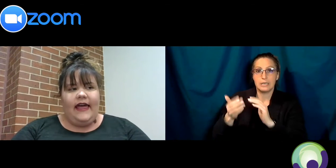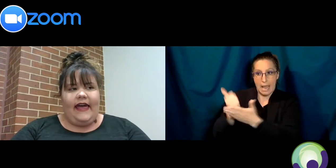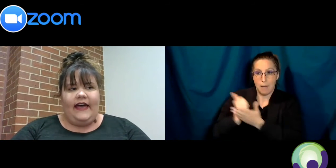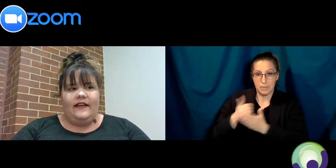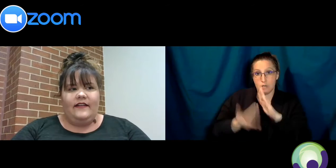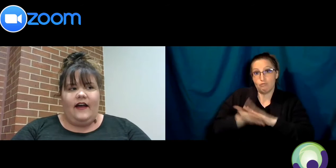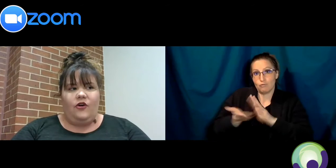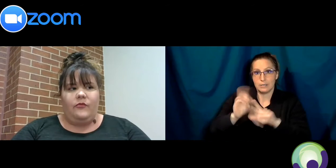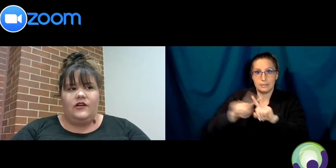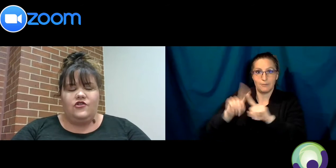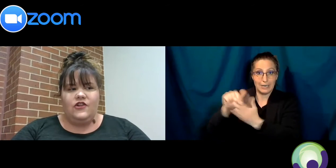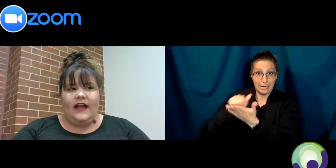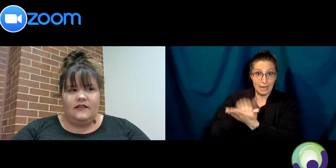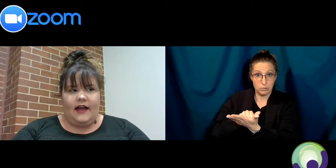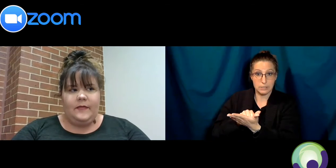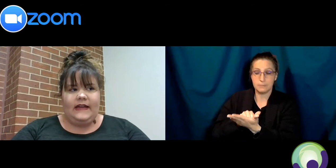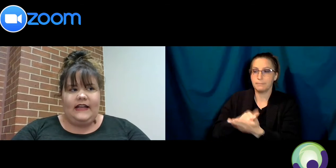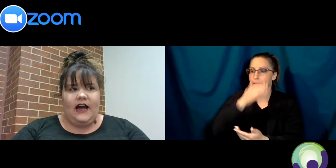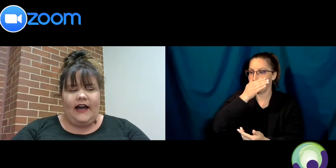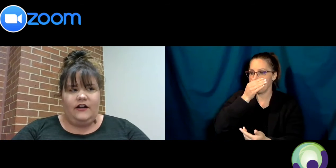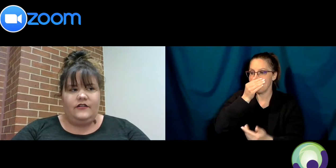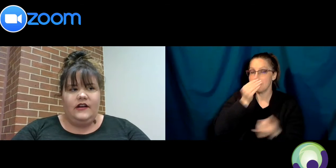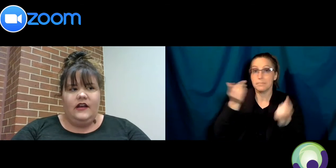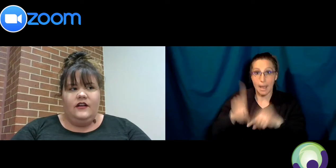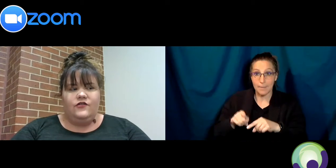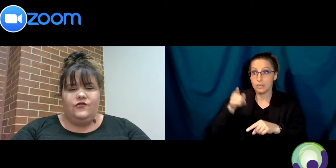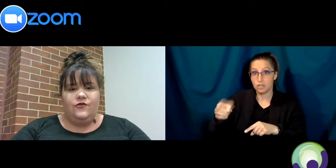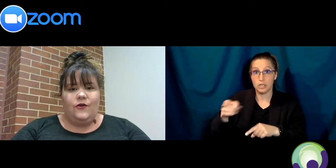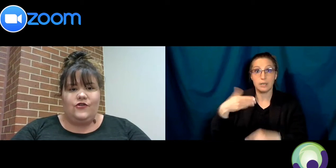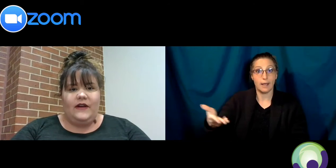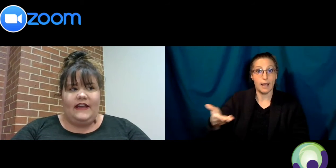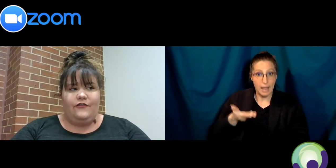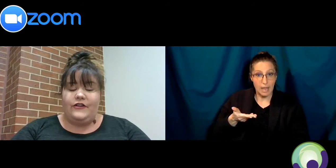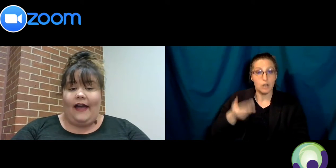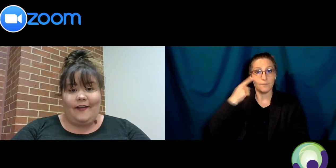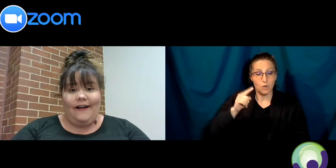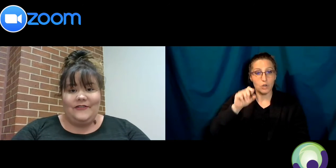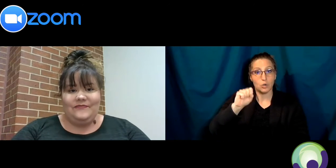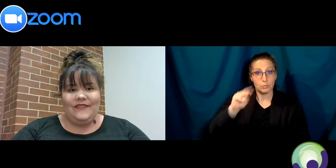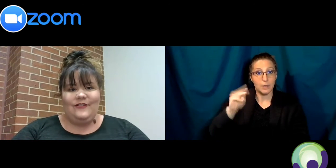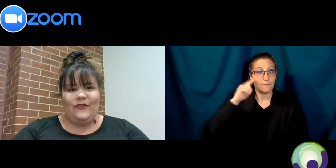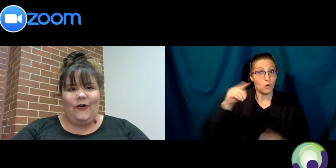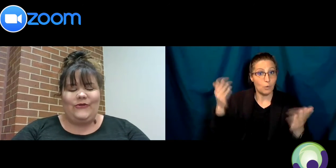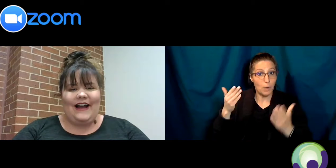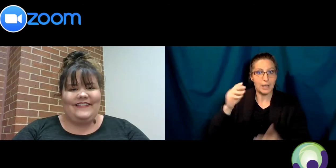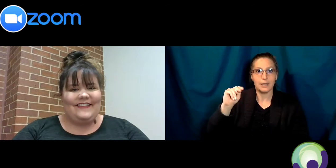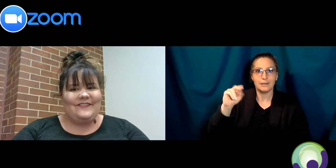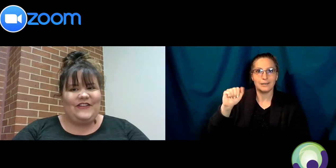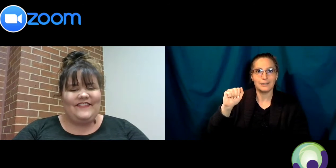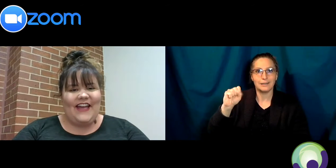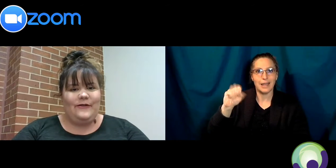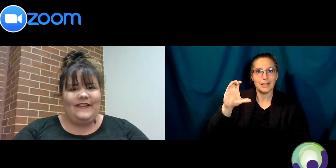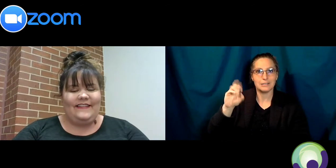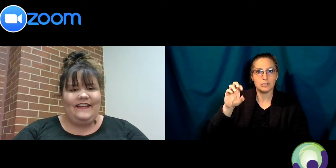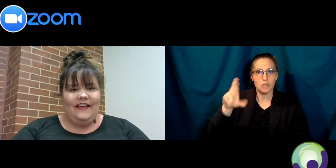She ended up getting hired to do social media for NASCAR, so not necessarily staying within